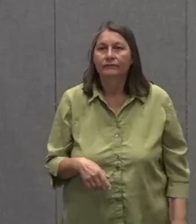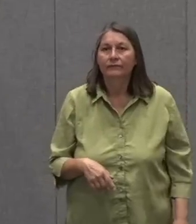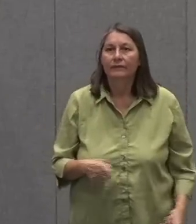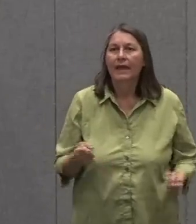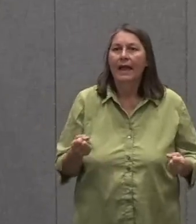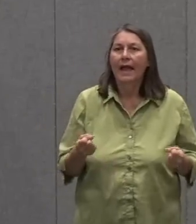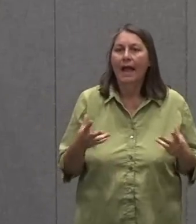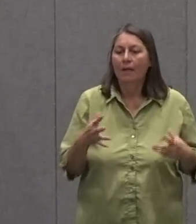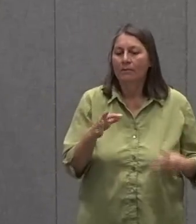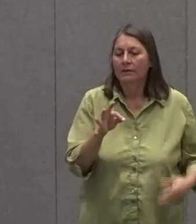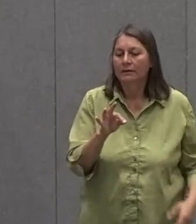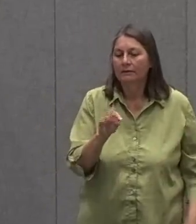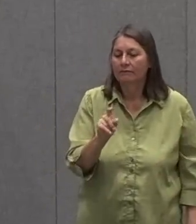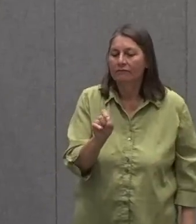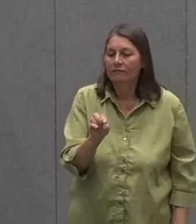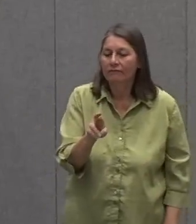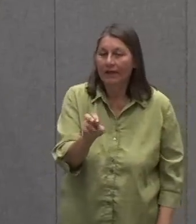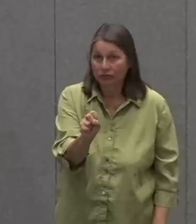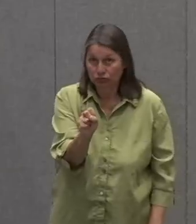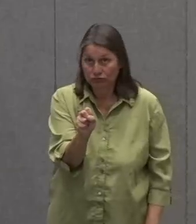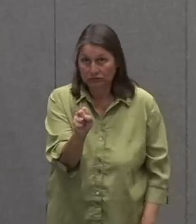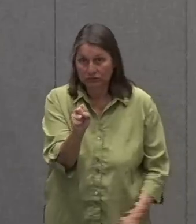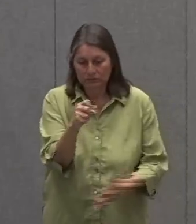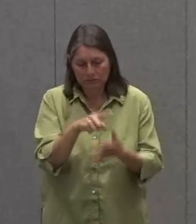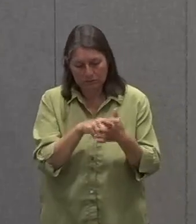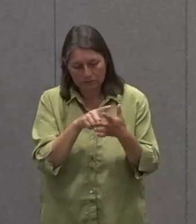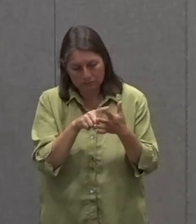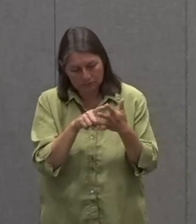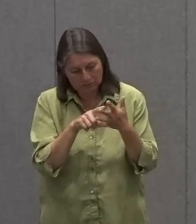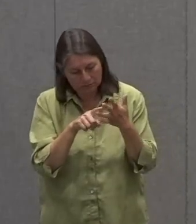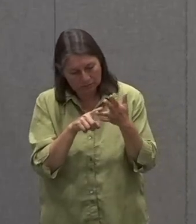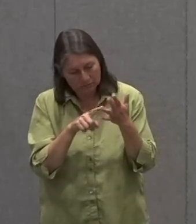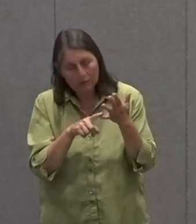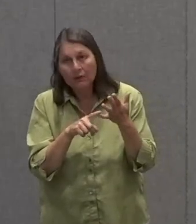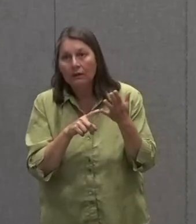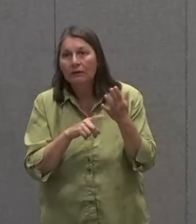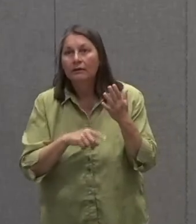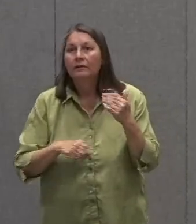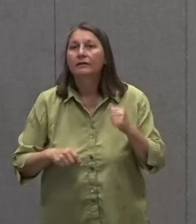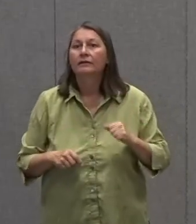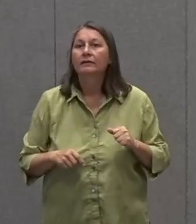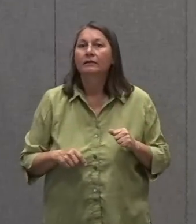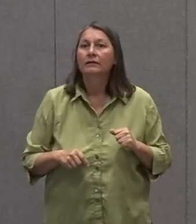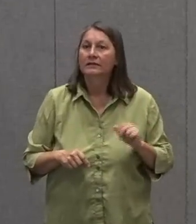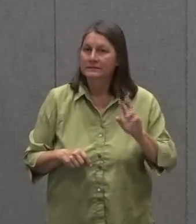How many ways were we able to do it? One, two, three, four, five, six.